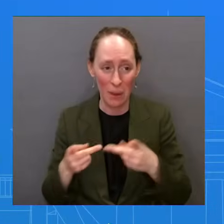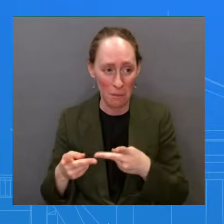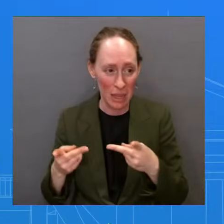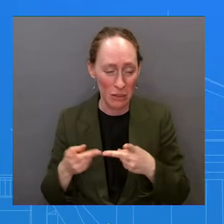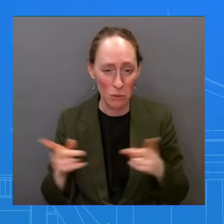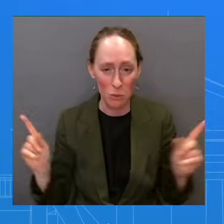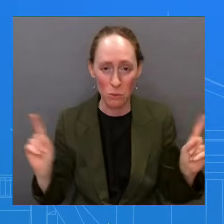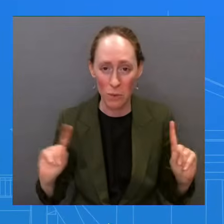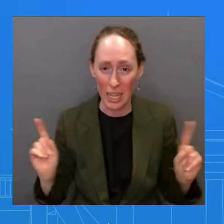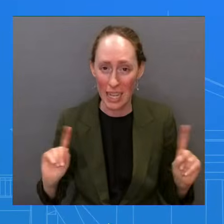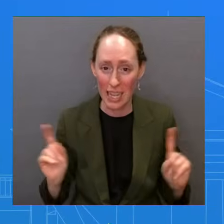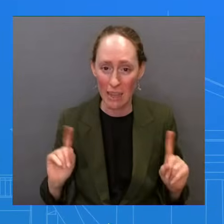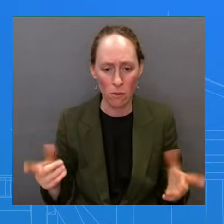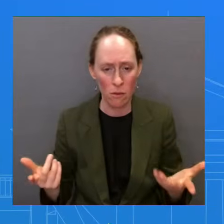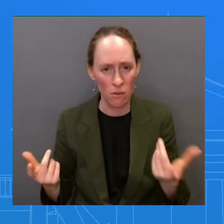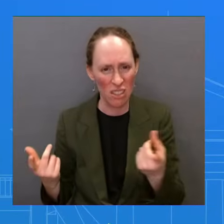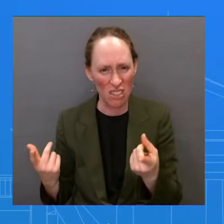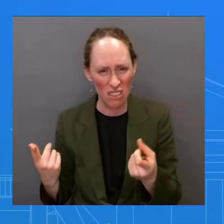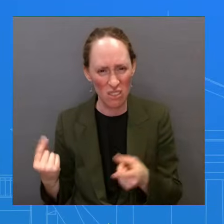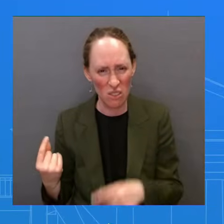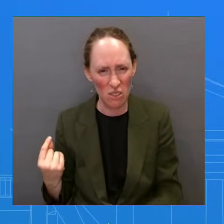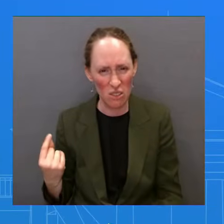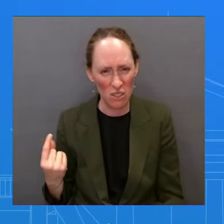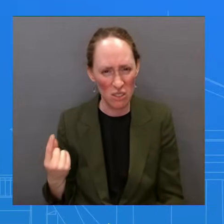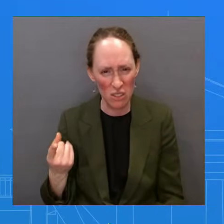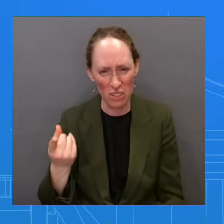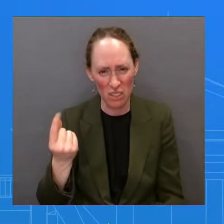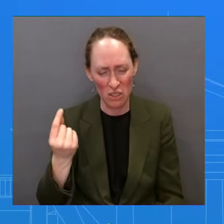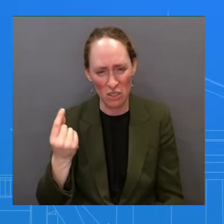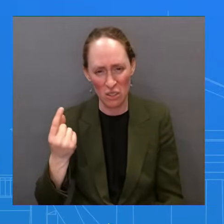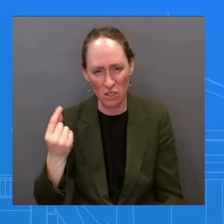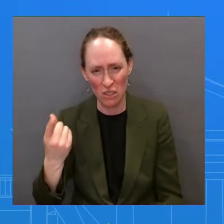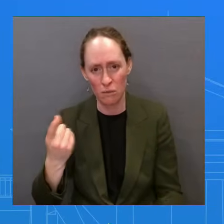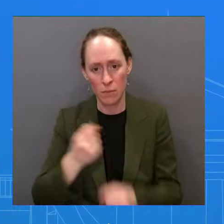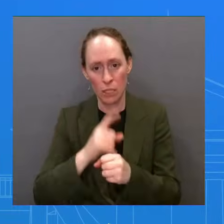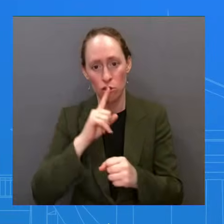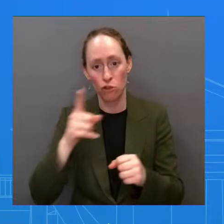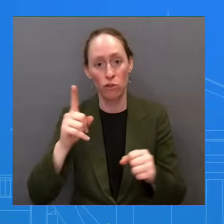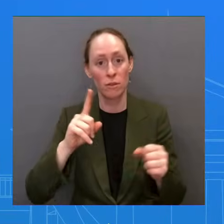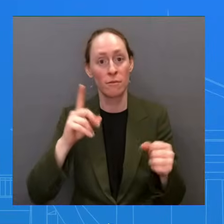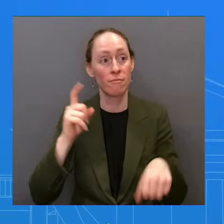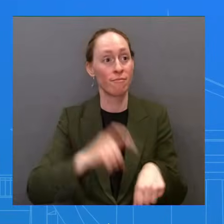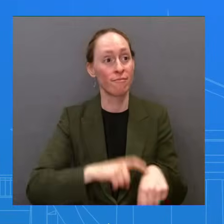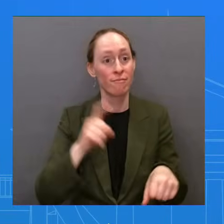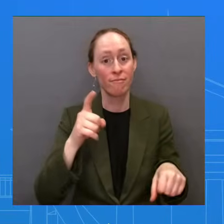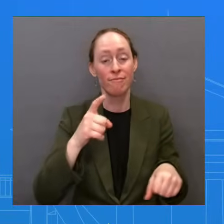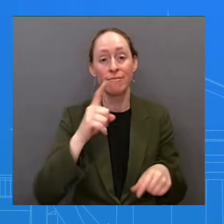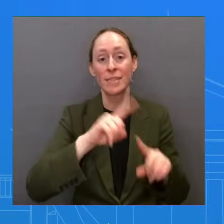Ms. Jean-Pierre: So, look, it's unfortunate that Governor Abbott continues to play politics with migrants